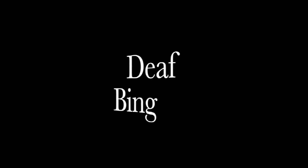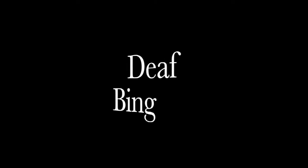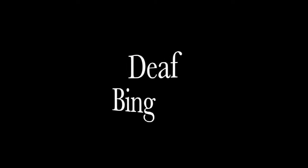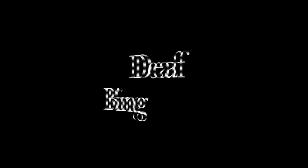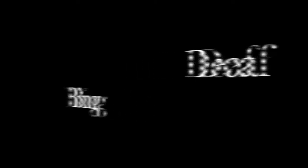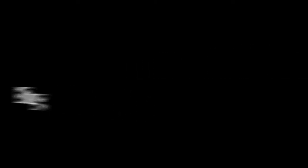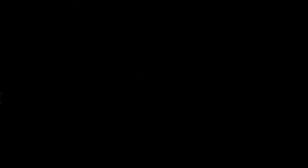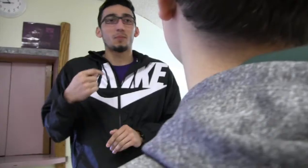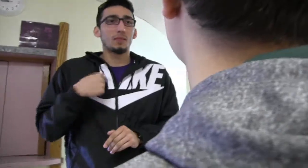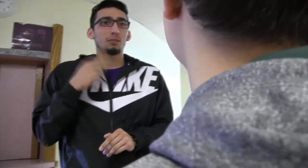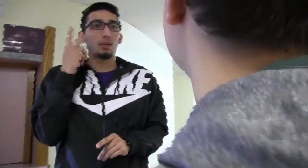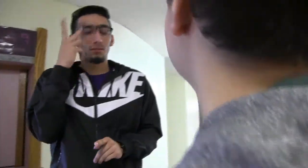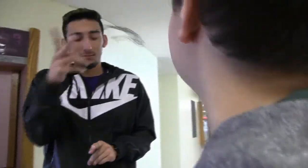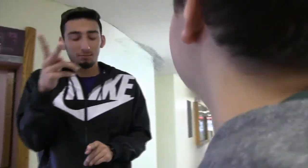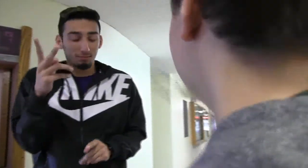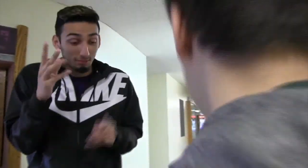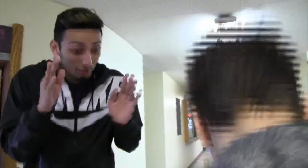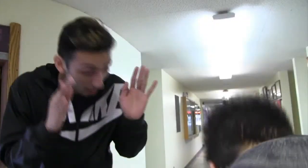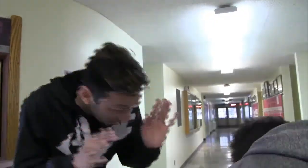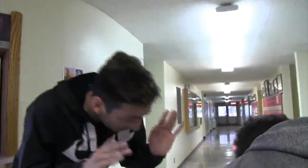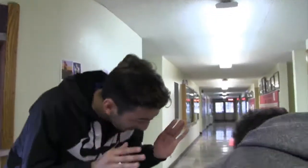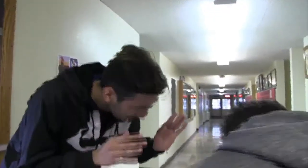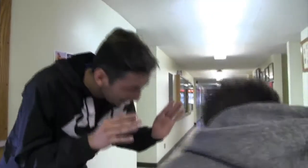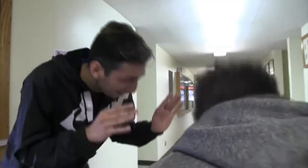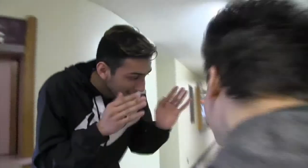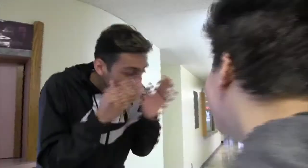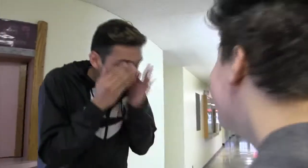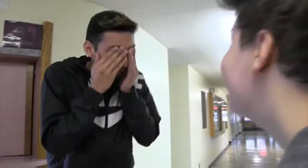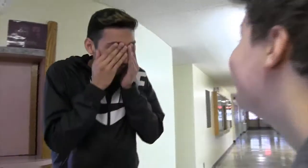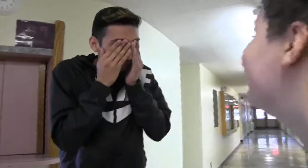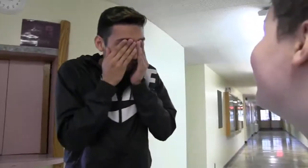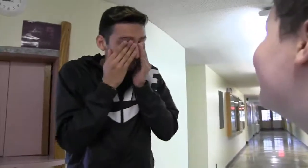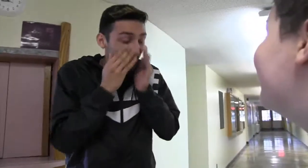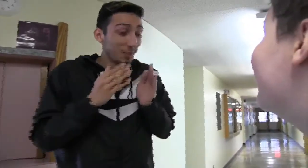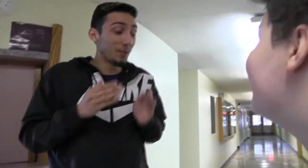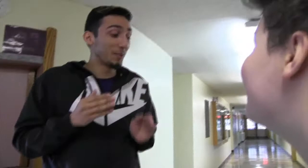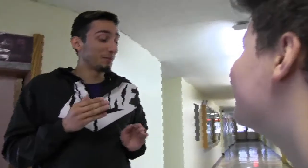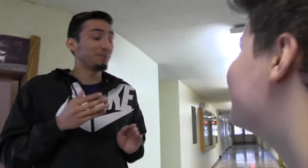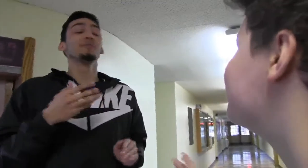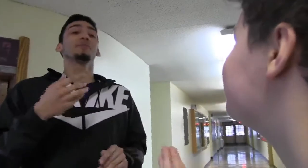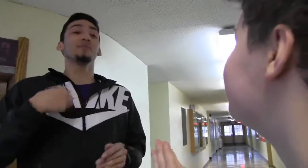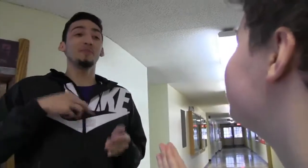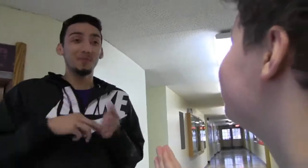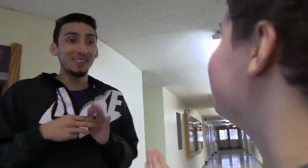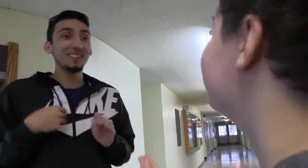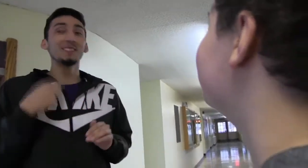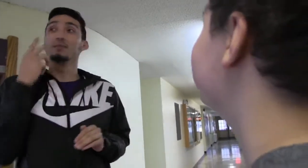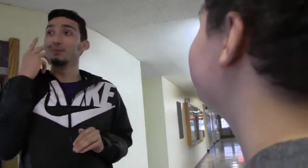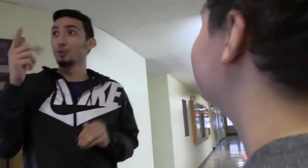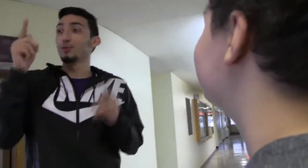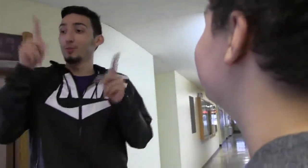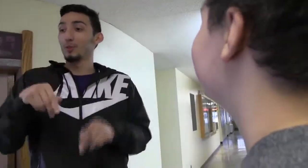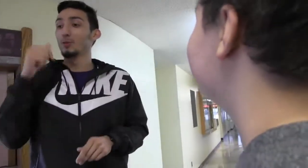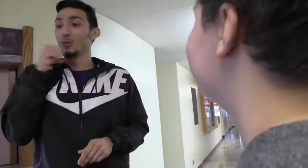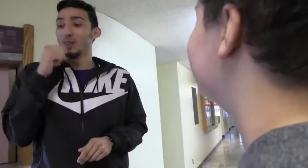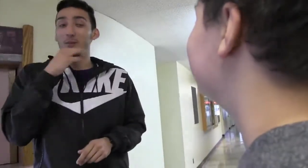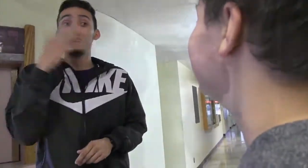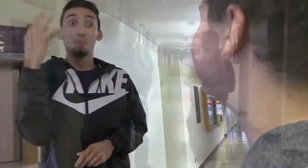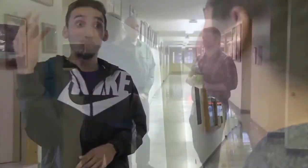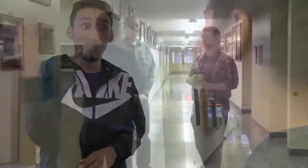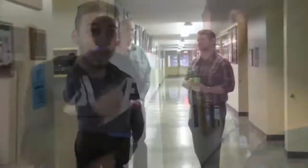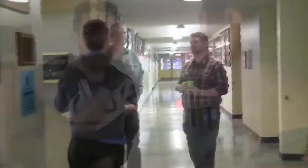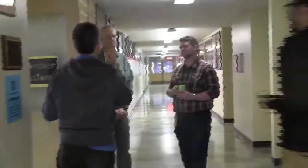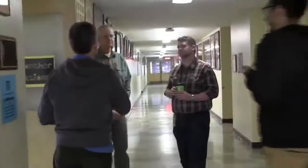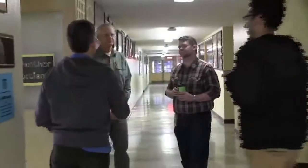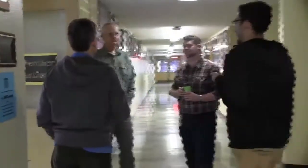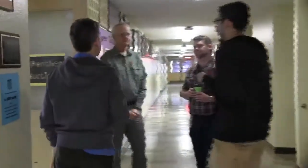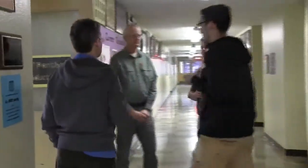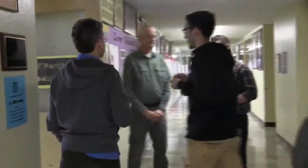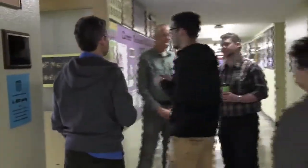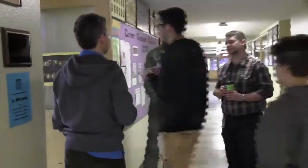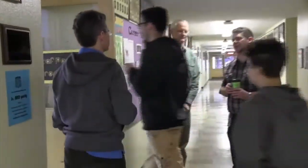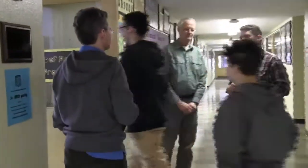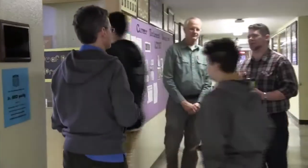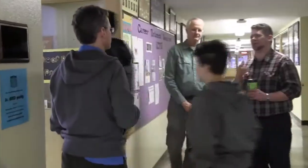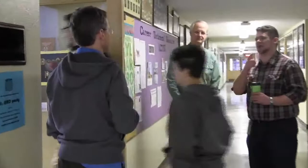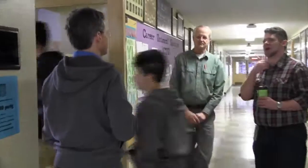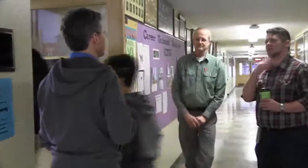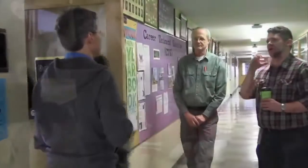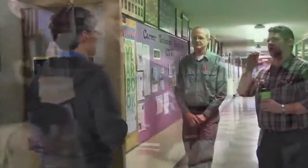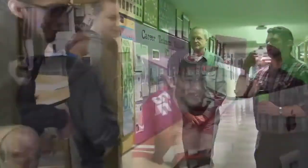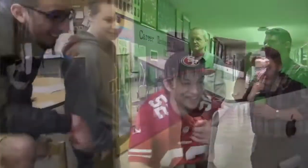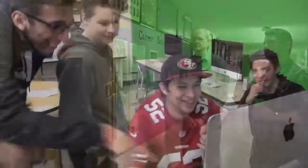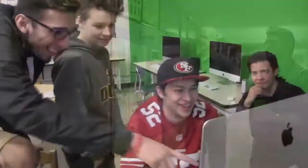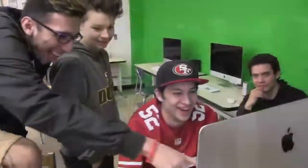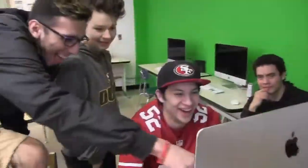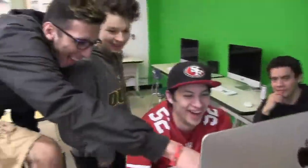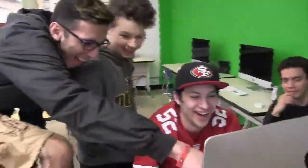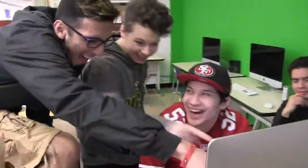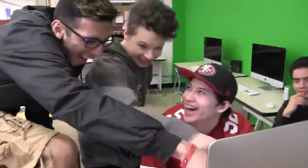[conversation]